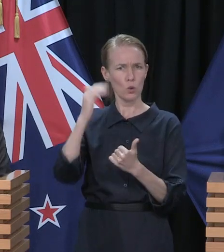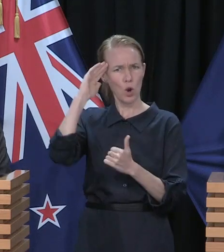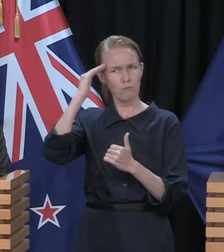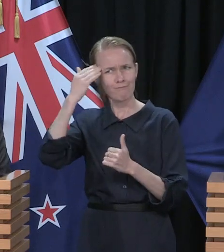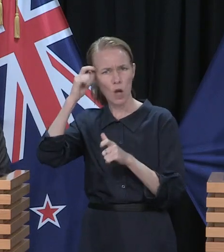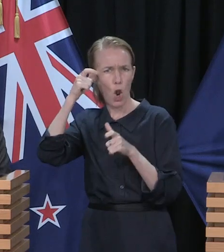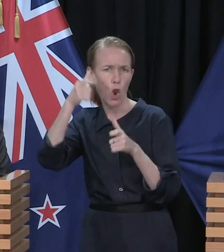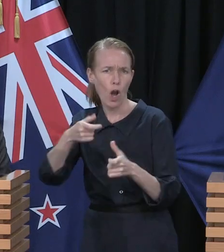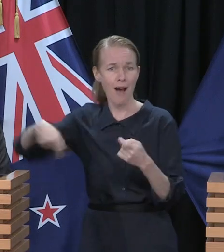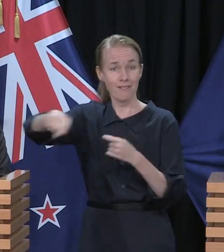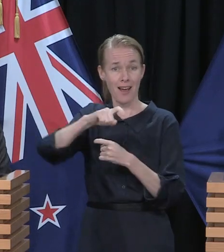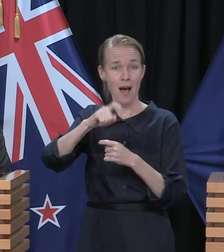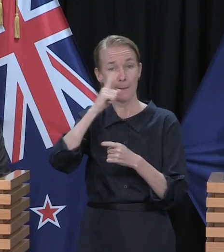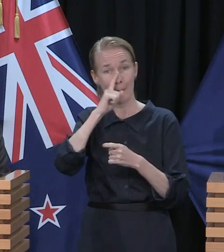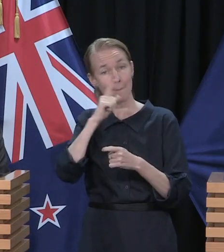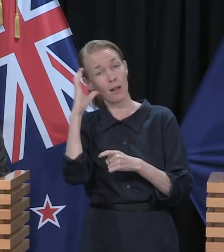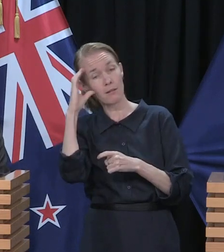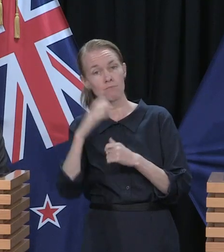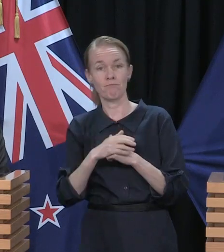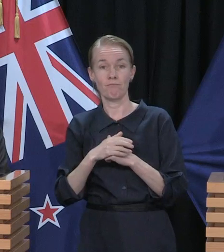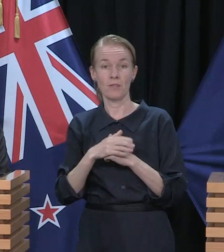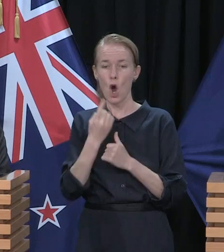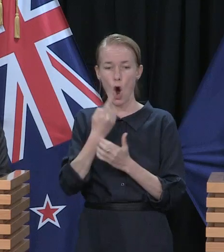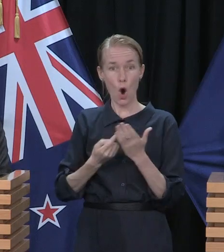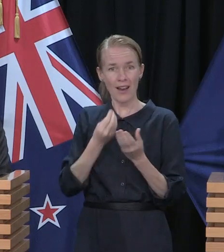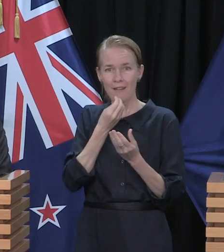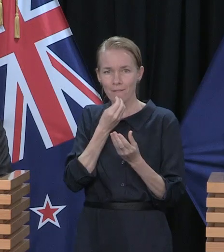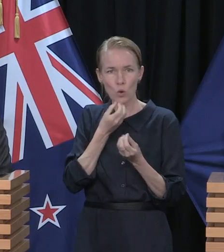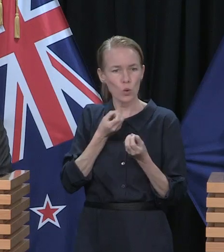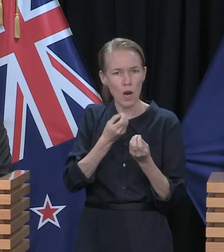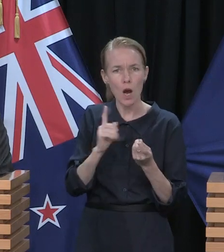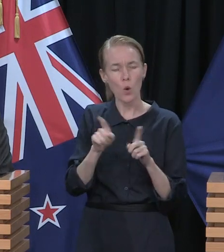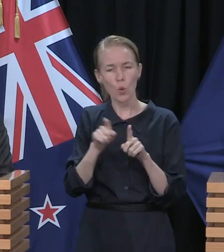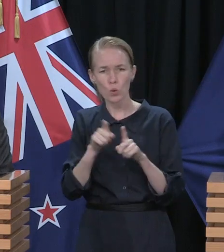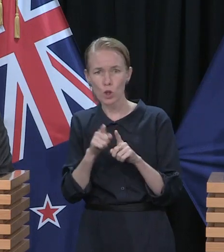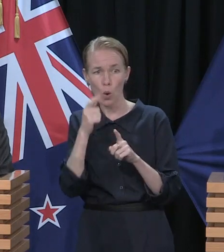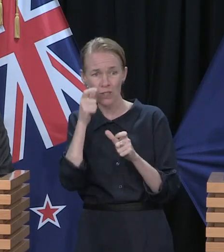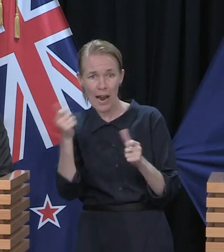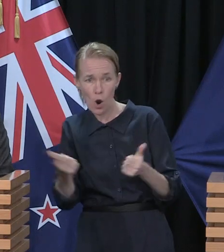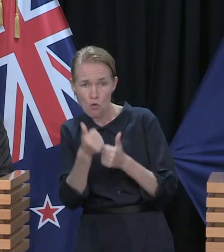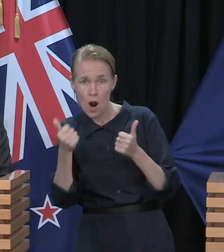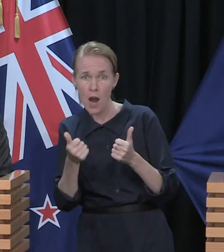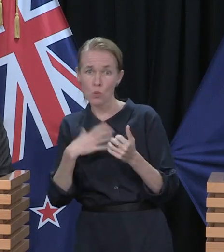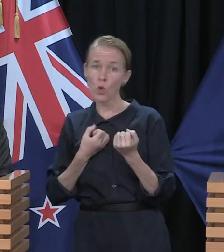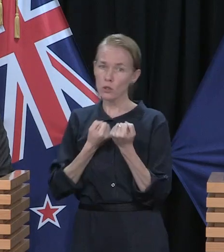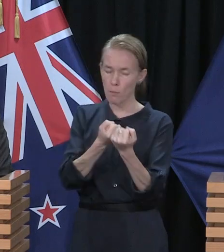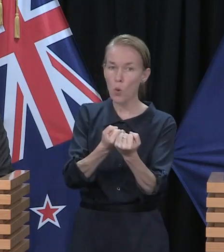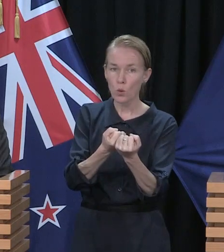looking after the wellbeing of both mental and physical wellbeing of the people who are there and go out of their